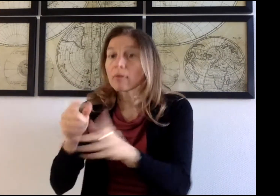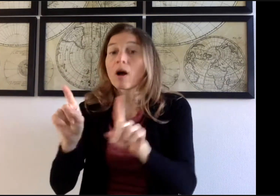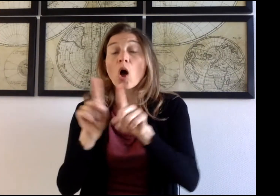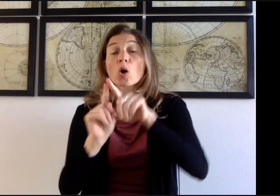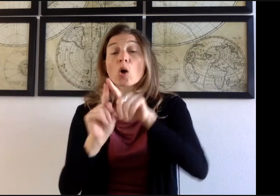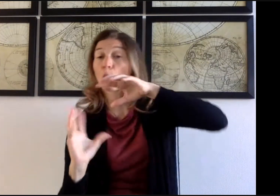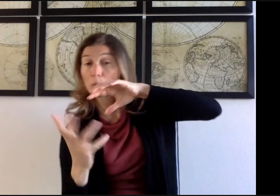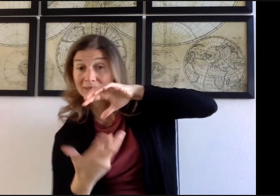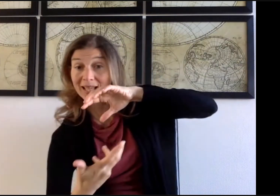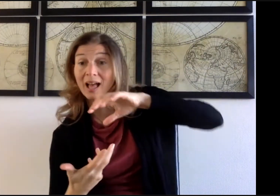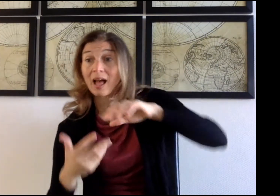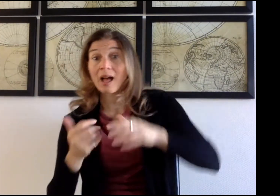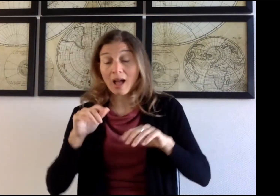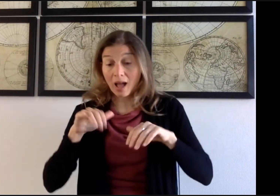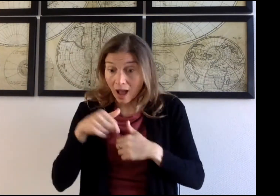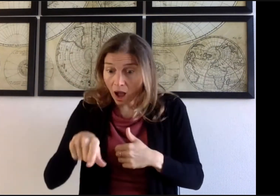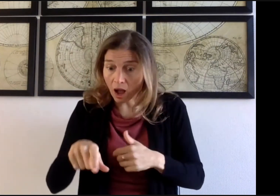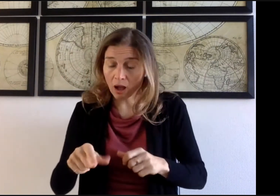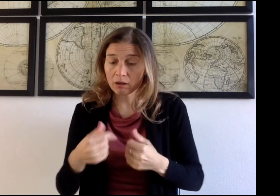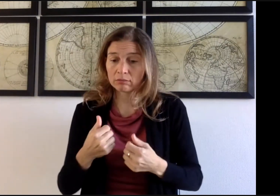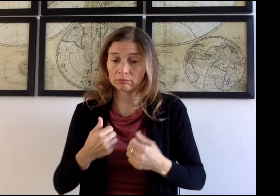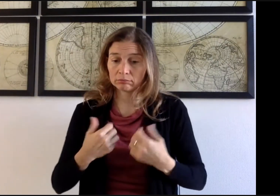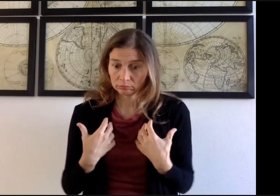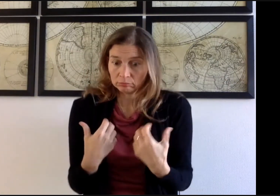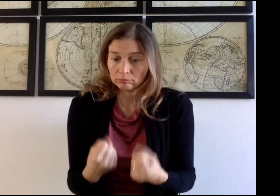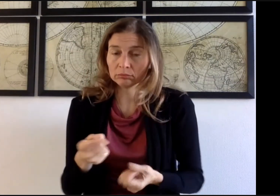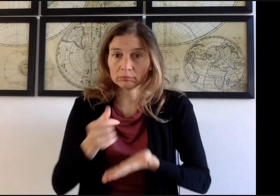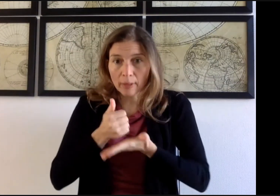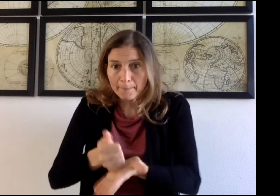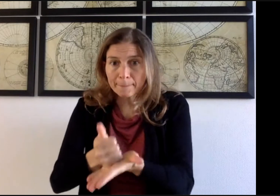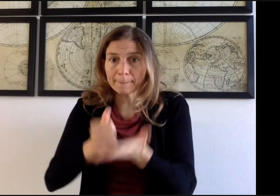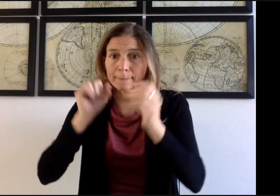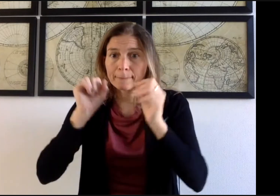and survive and protect their people during this pandemic.